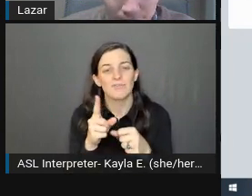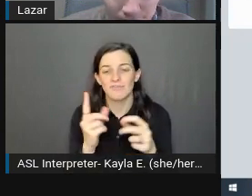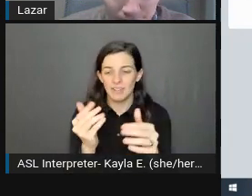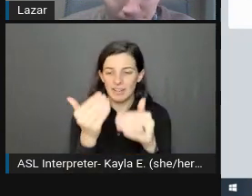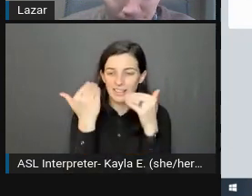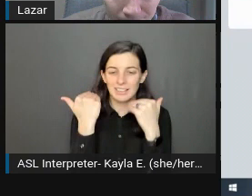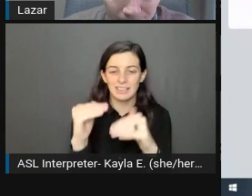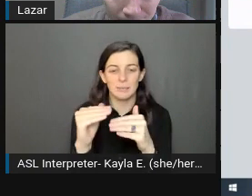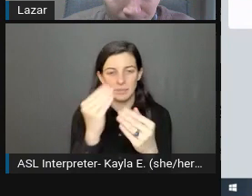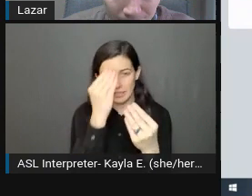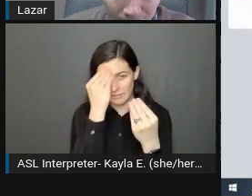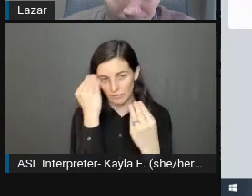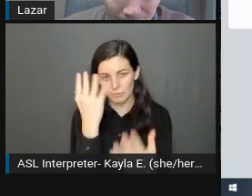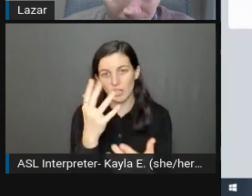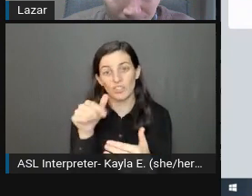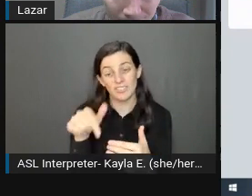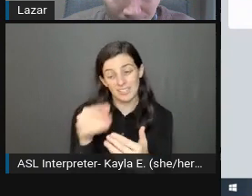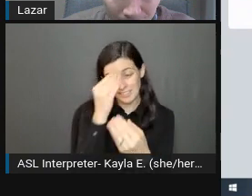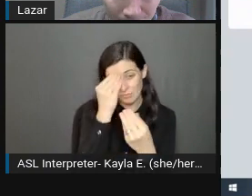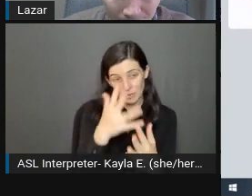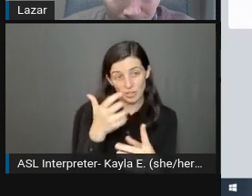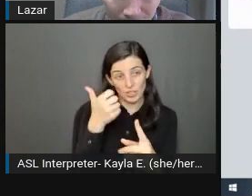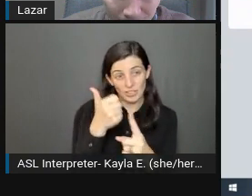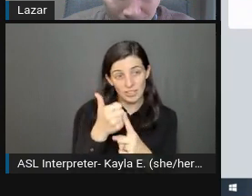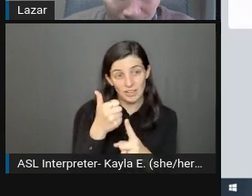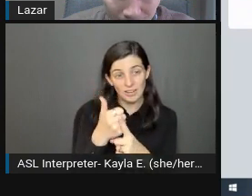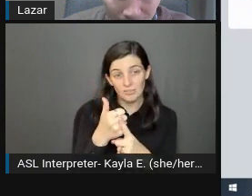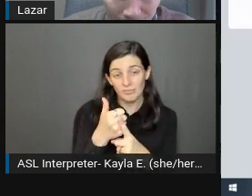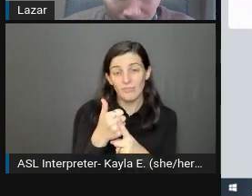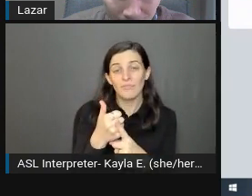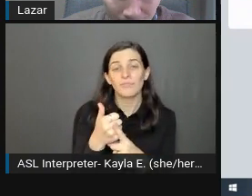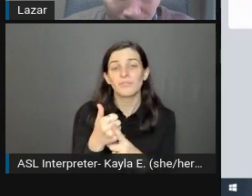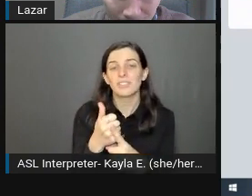and this information is not valued for testing.